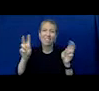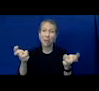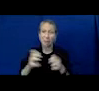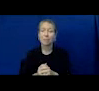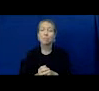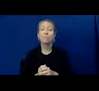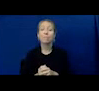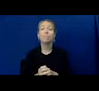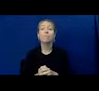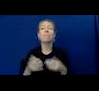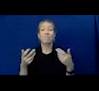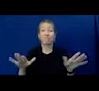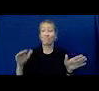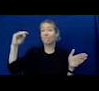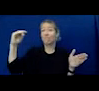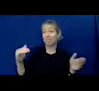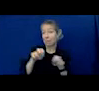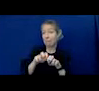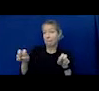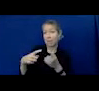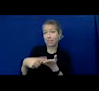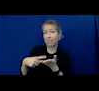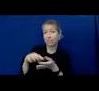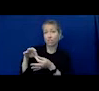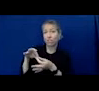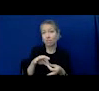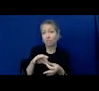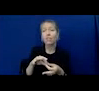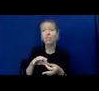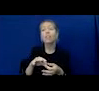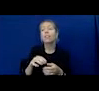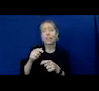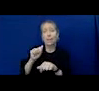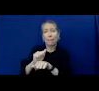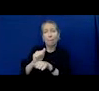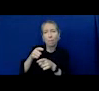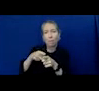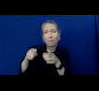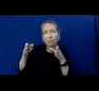After that, we are going to have a panel discussion of employment specialists share their experiences on customized employment.